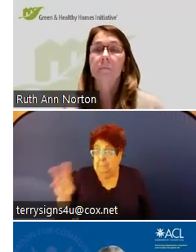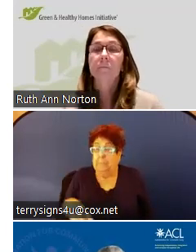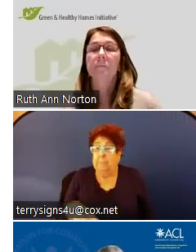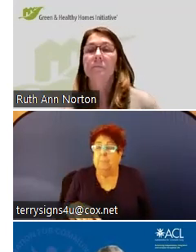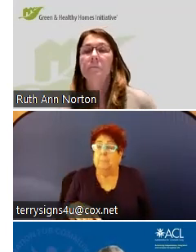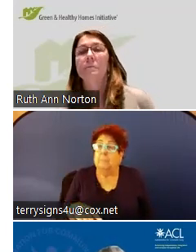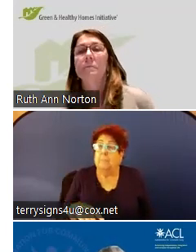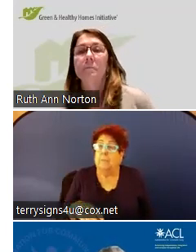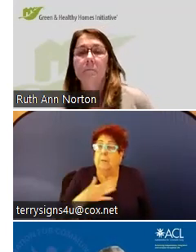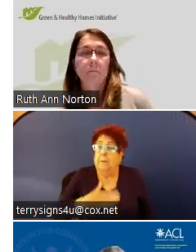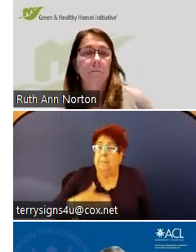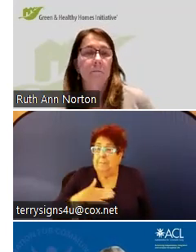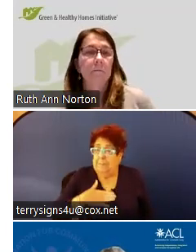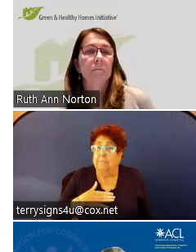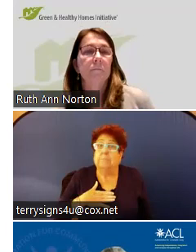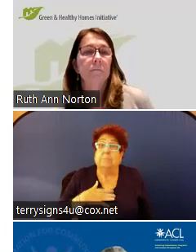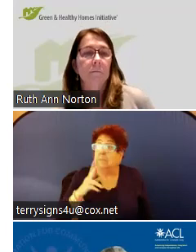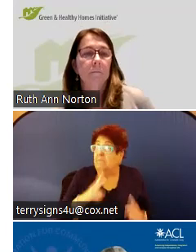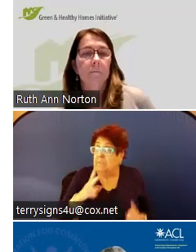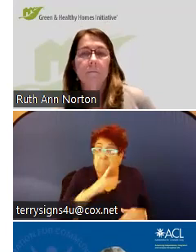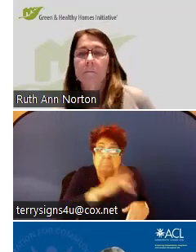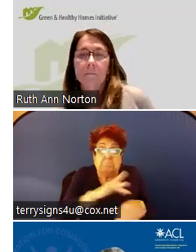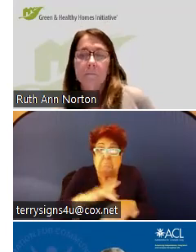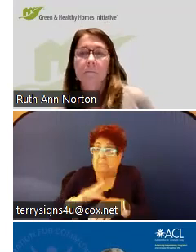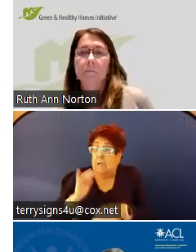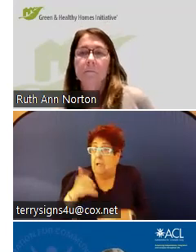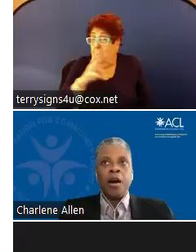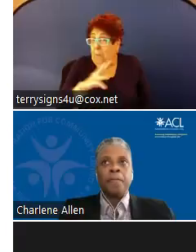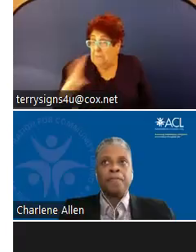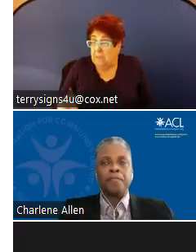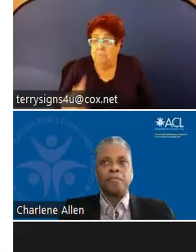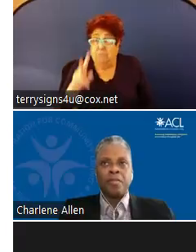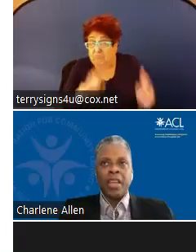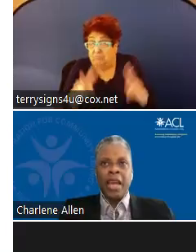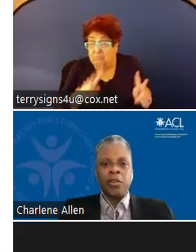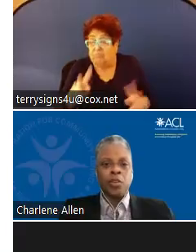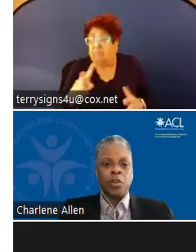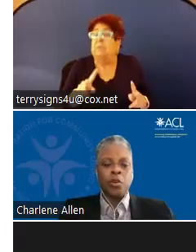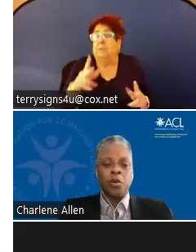our website and check it out, there is a lot of great resources there. And there is also a